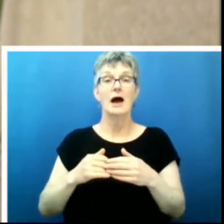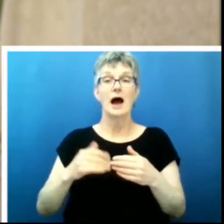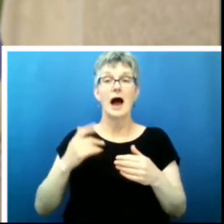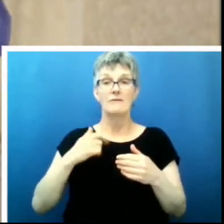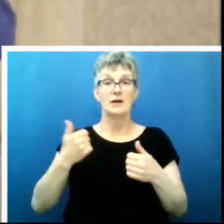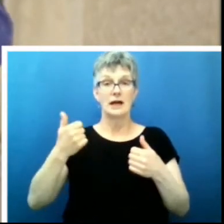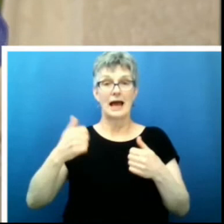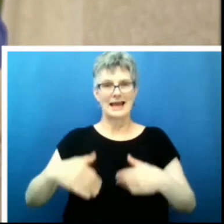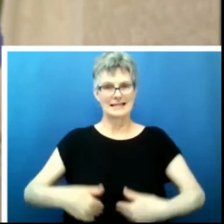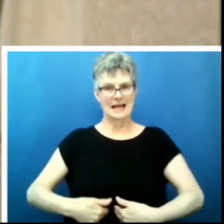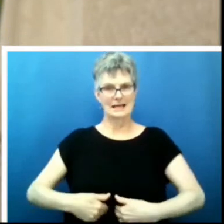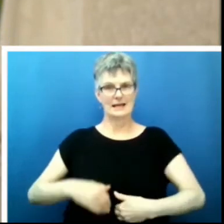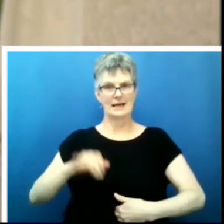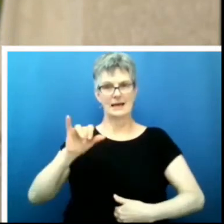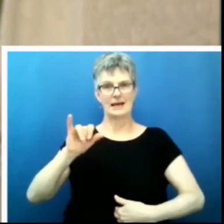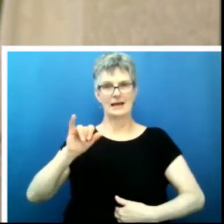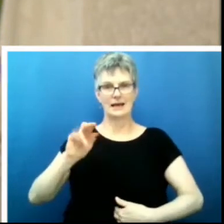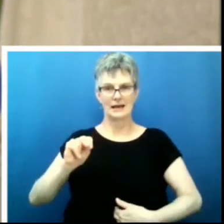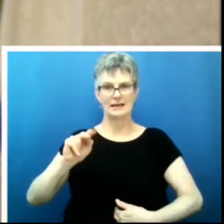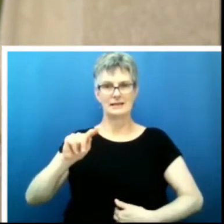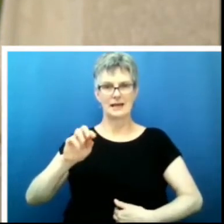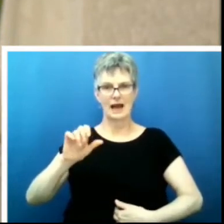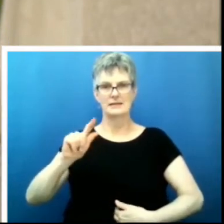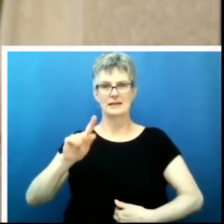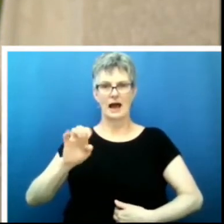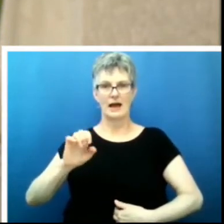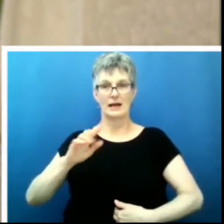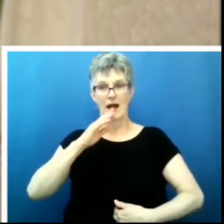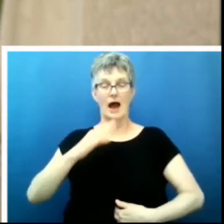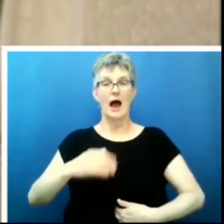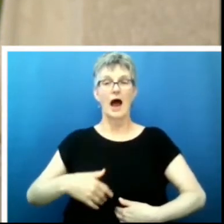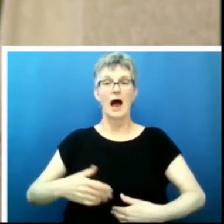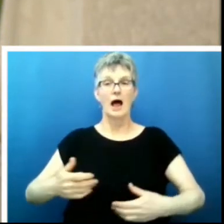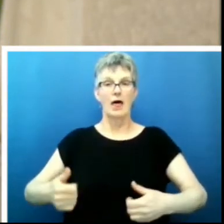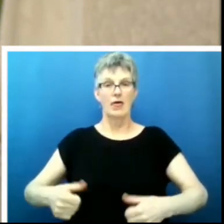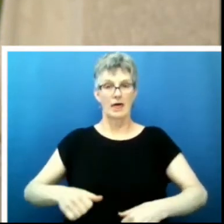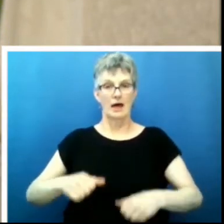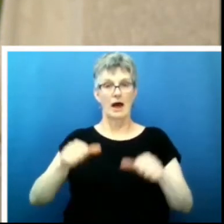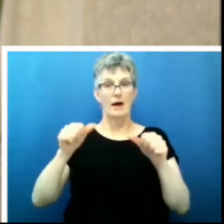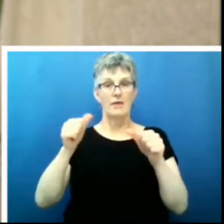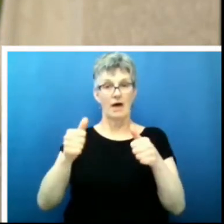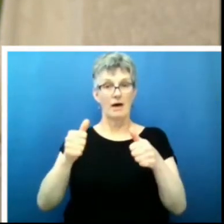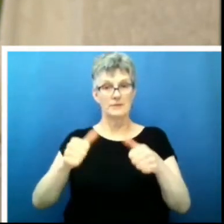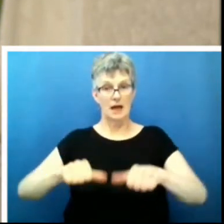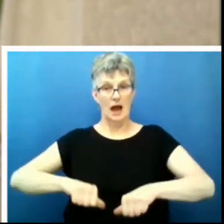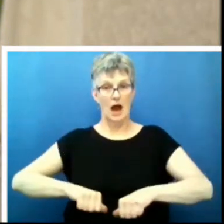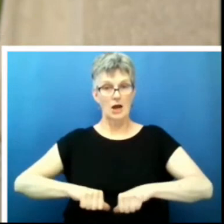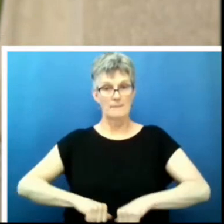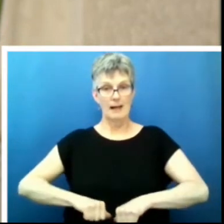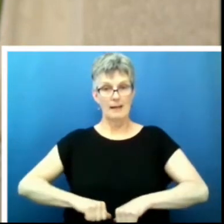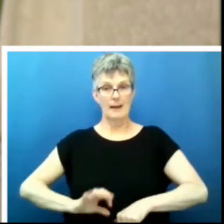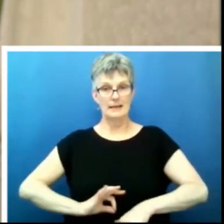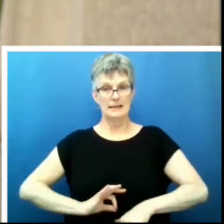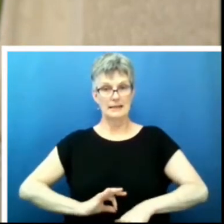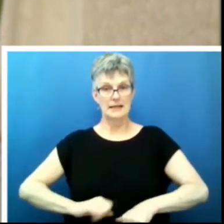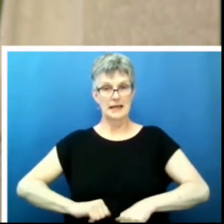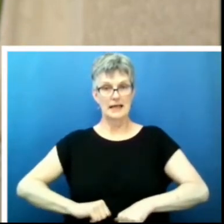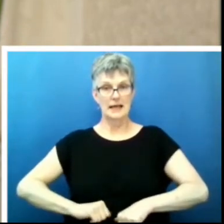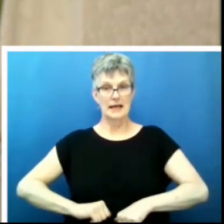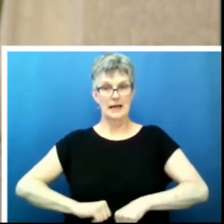and rest the rest of your hands like this. Then you wanna suck your belly button into your spine like a sitting crunch.